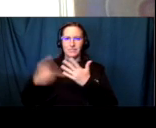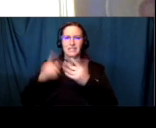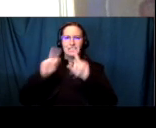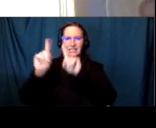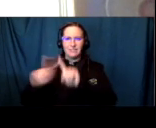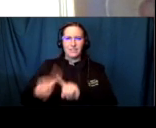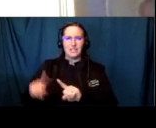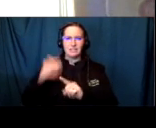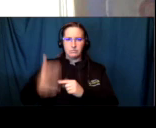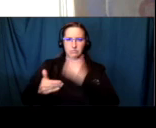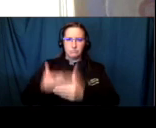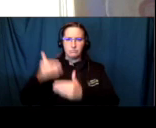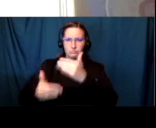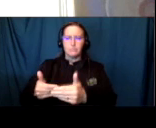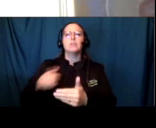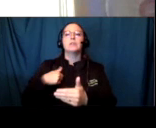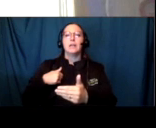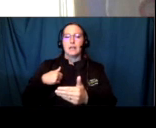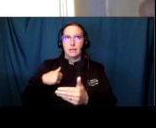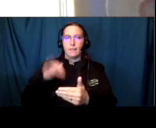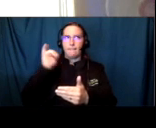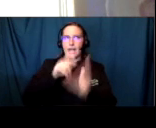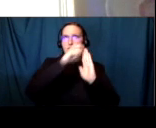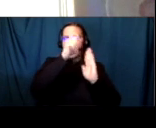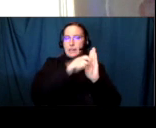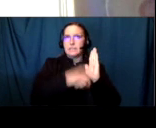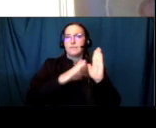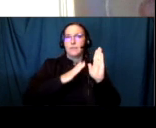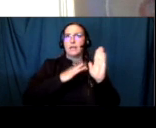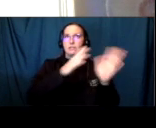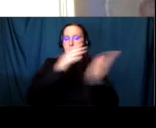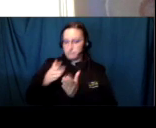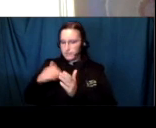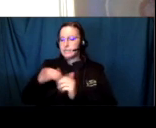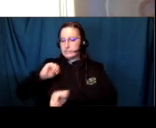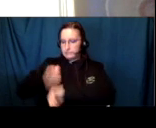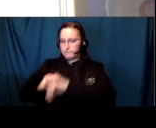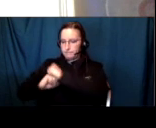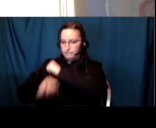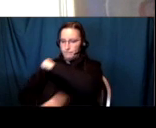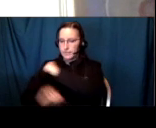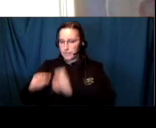and think of how you could use that checklist to develop the foundation of a lesson plan.